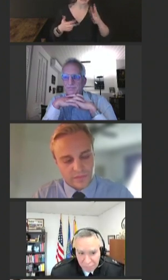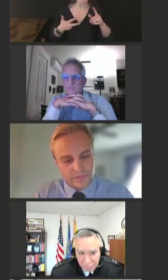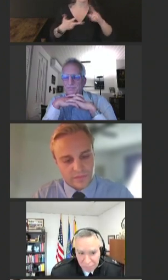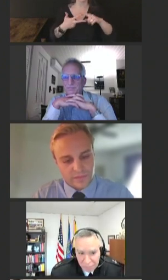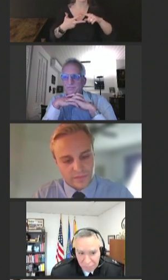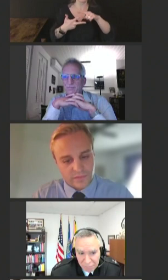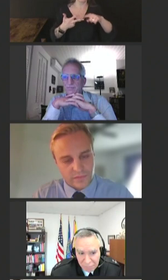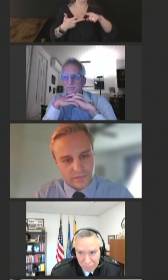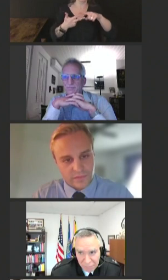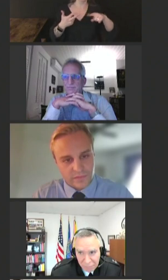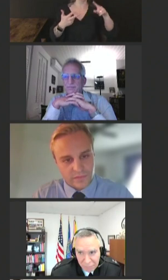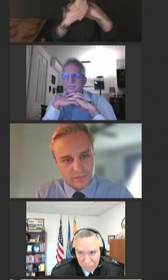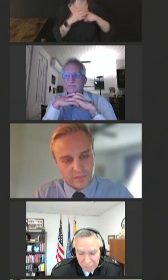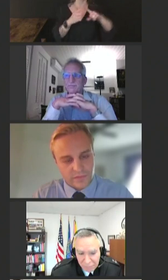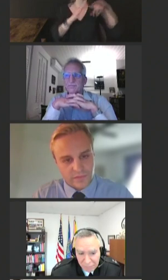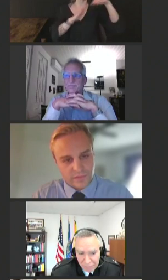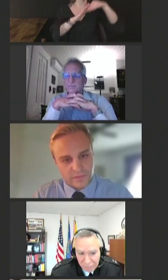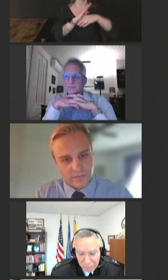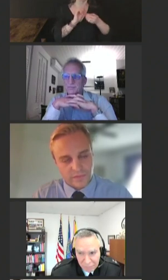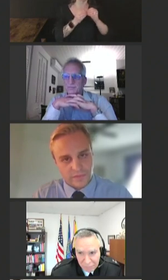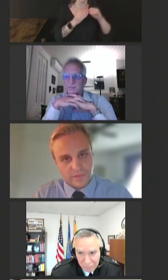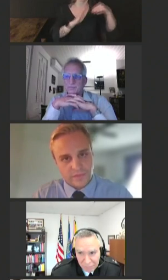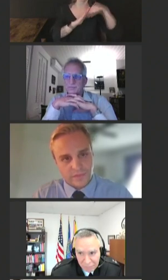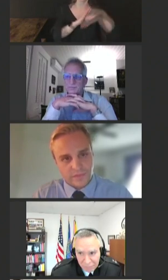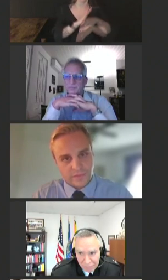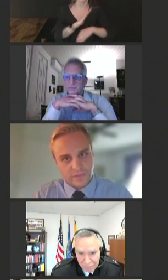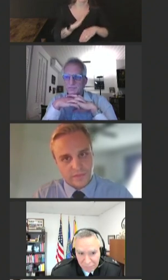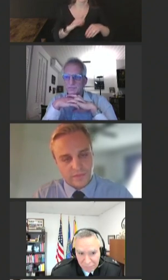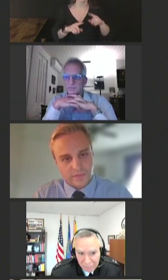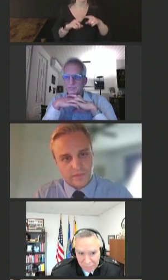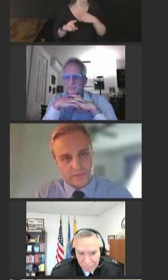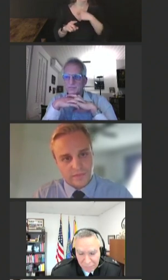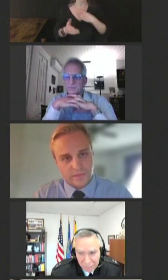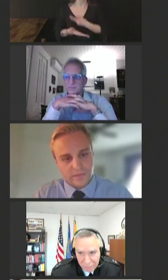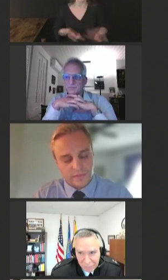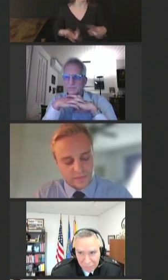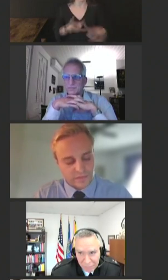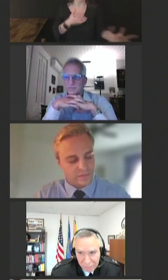in my view, to incorporate the significant burden of illness caused by the conditions